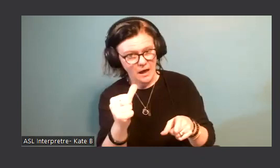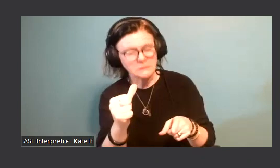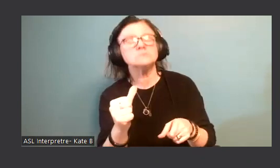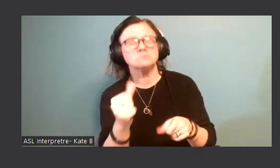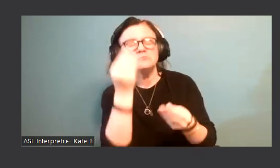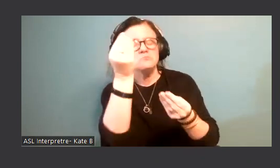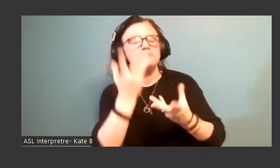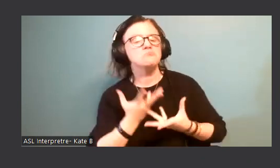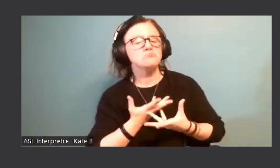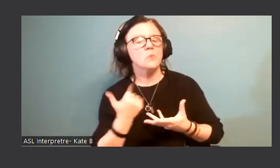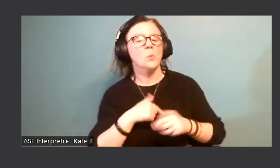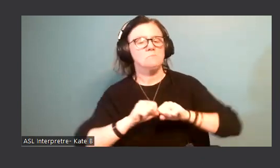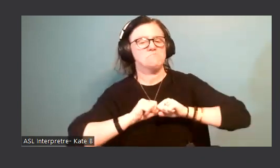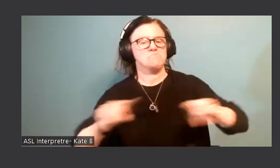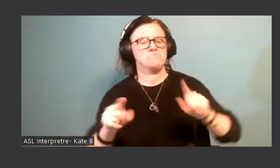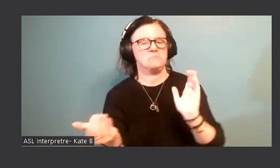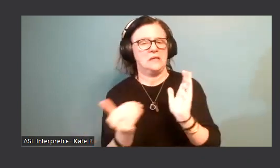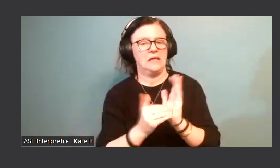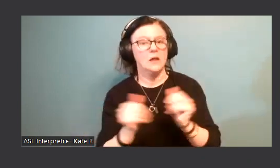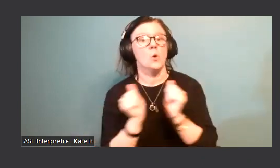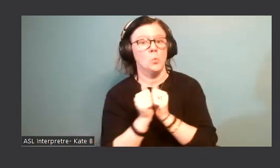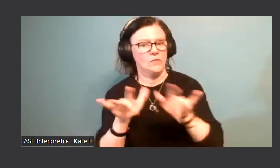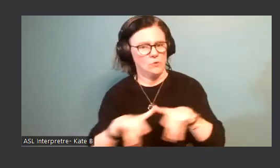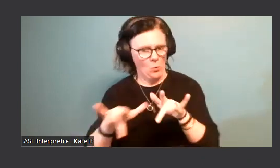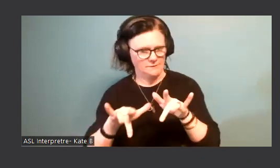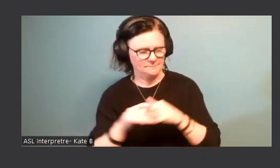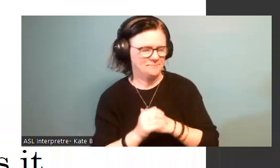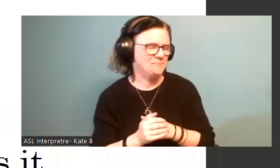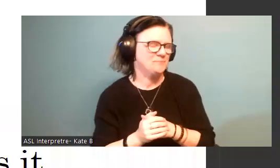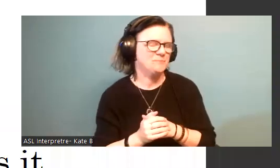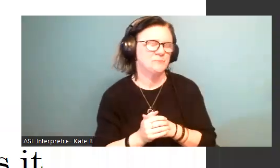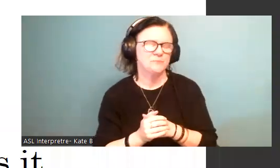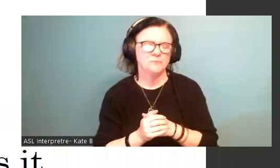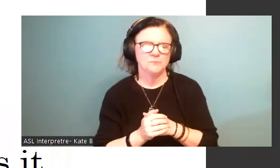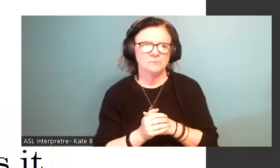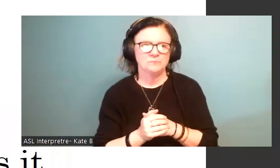issue, it was unable to run. If you have the slide deck from an hour ago, please follow along.